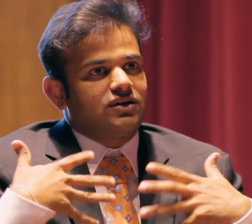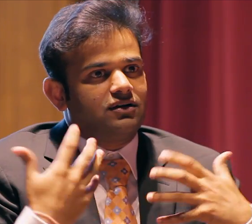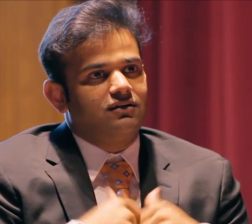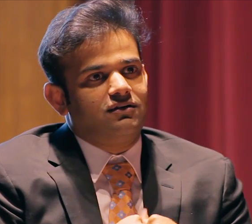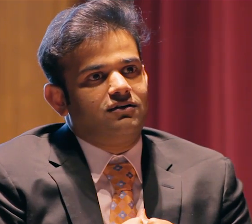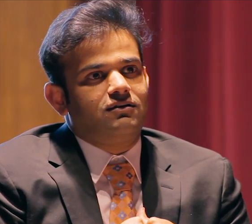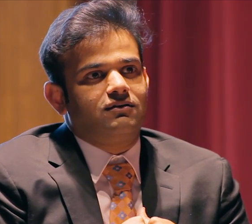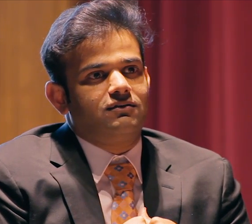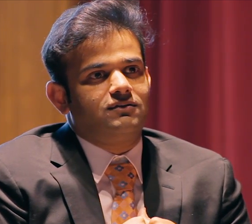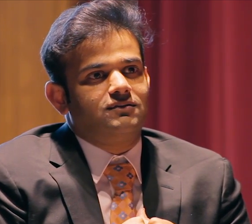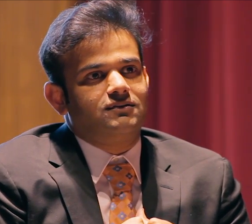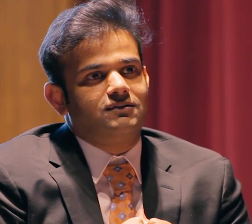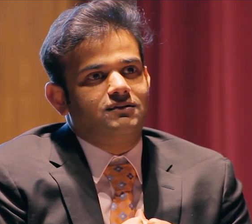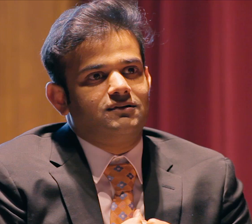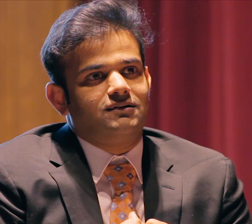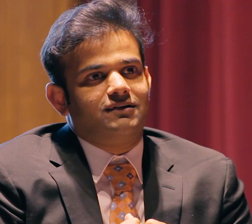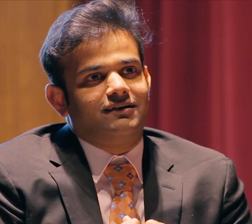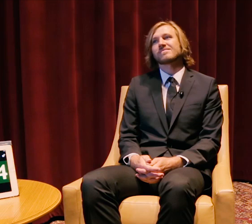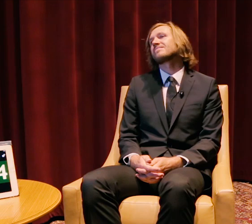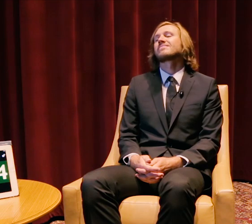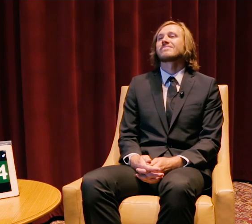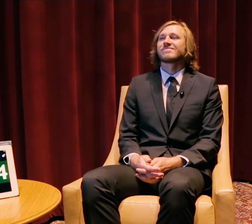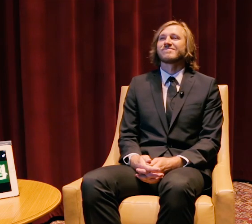and so, how do you overcome your fears?